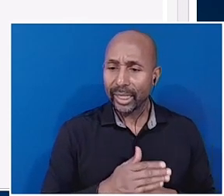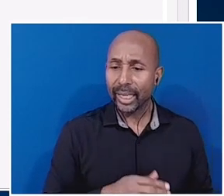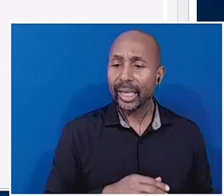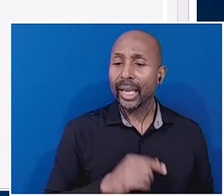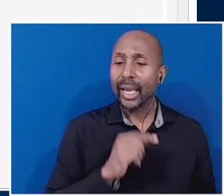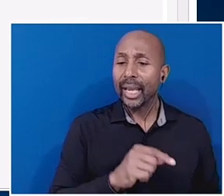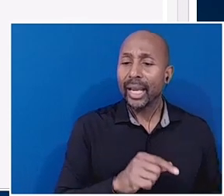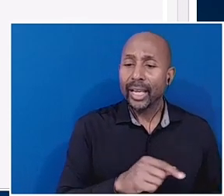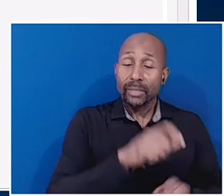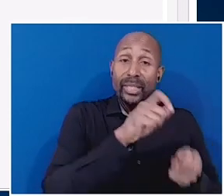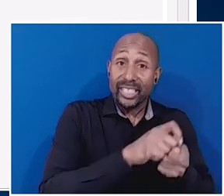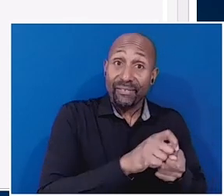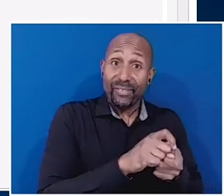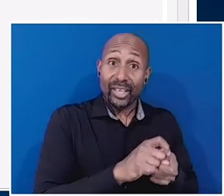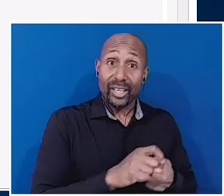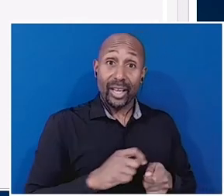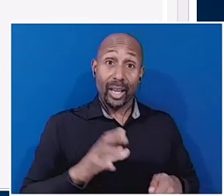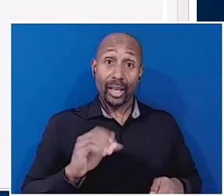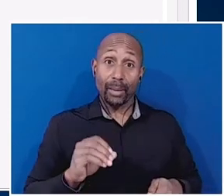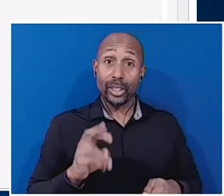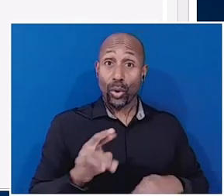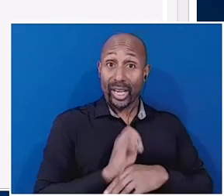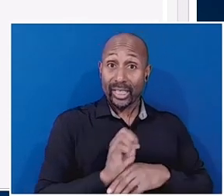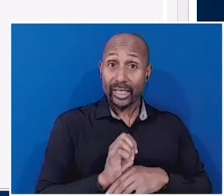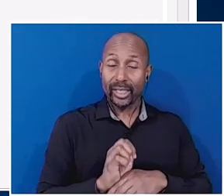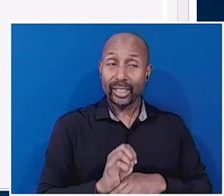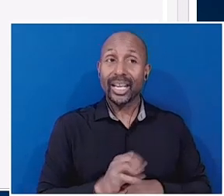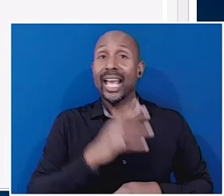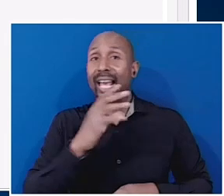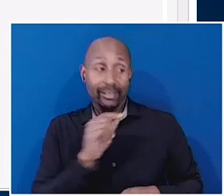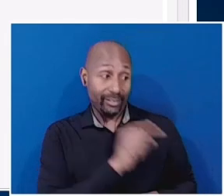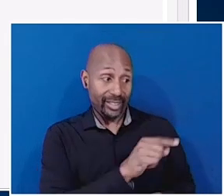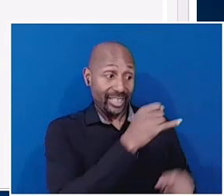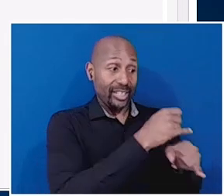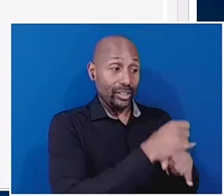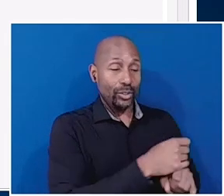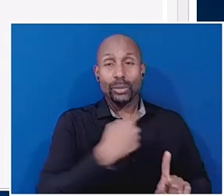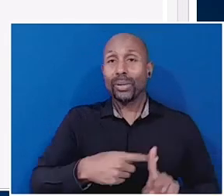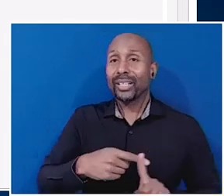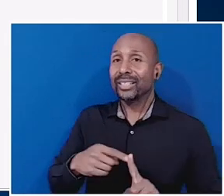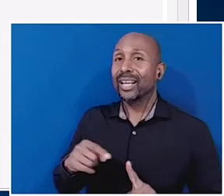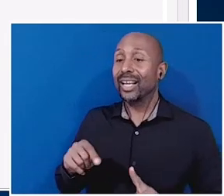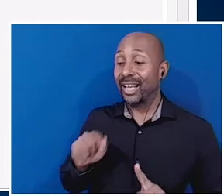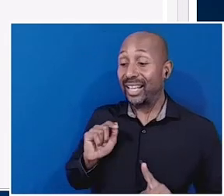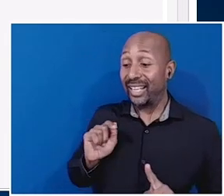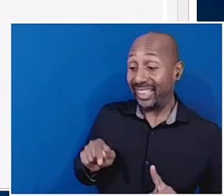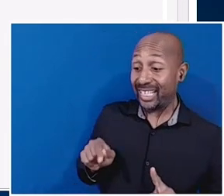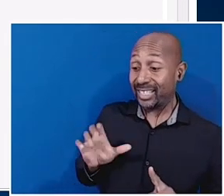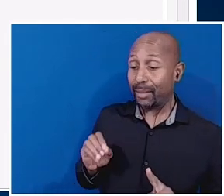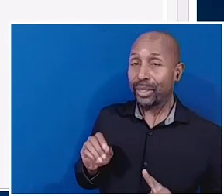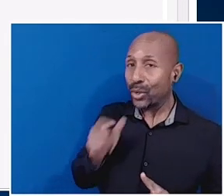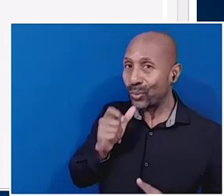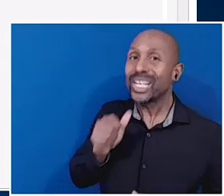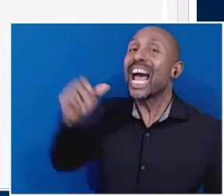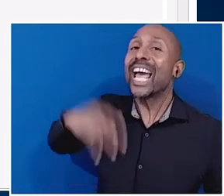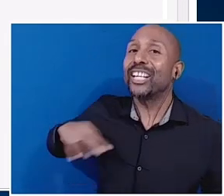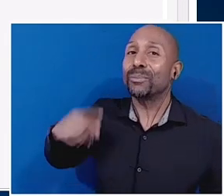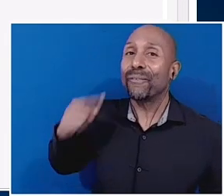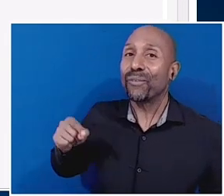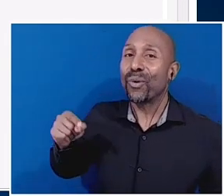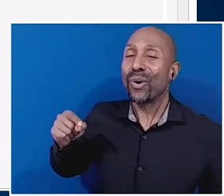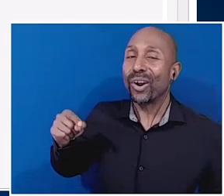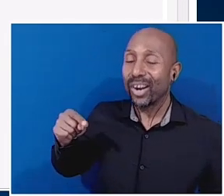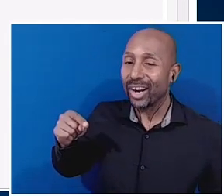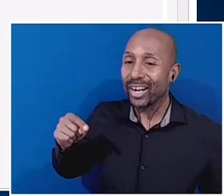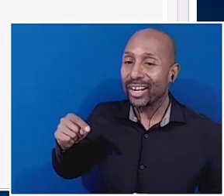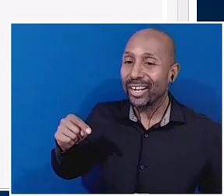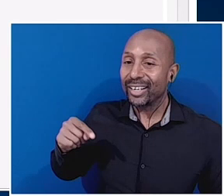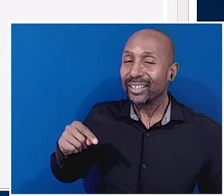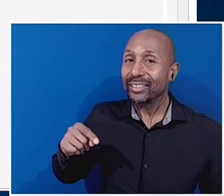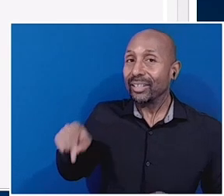So any time there is an agreement that is